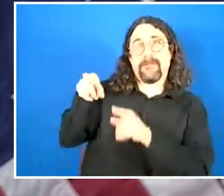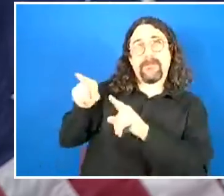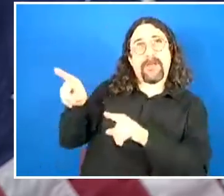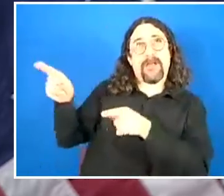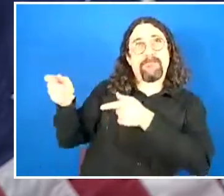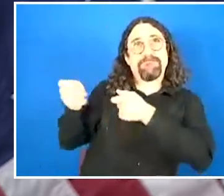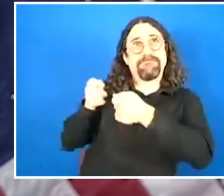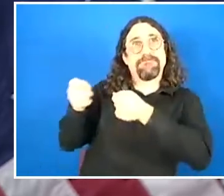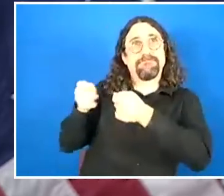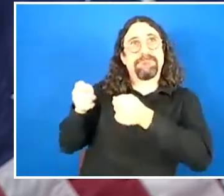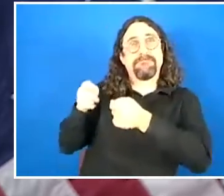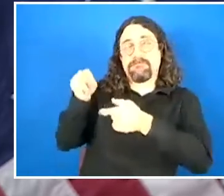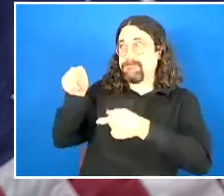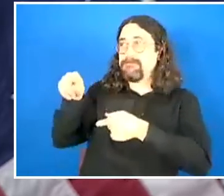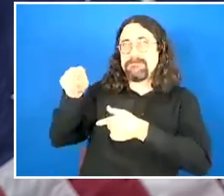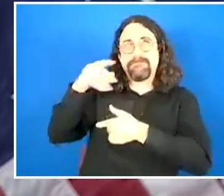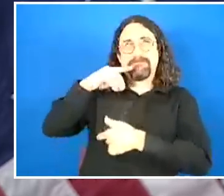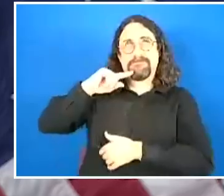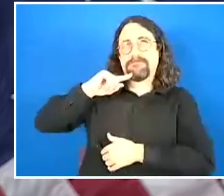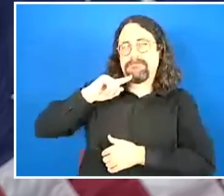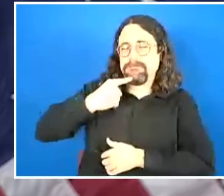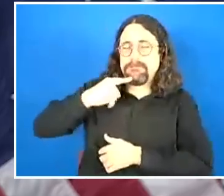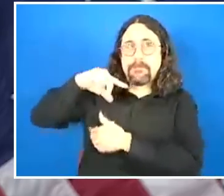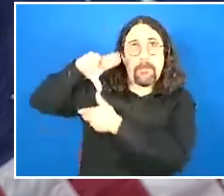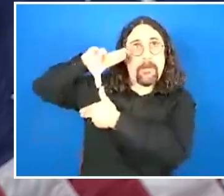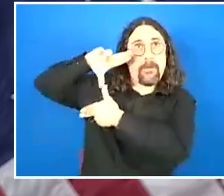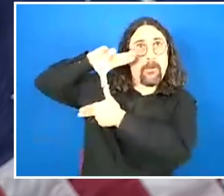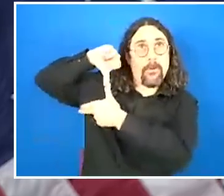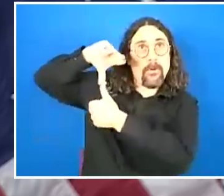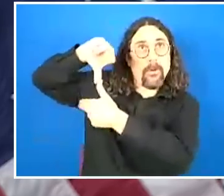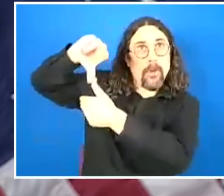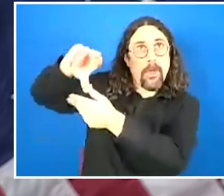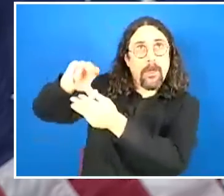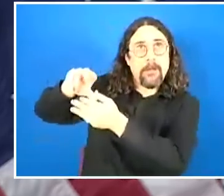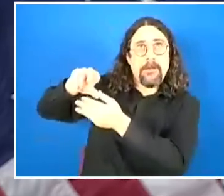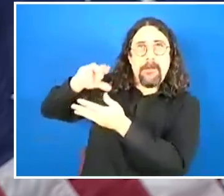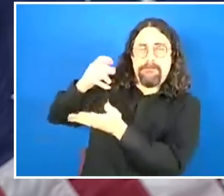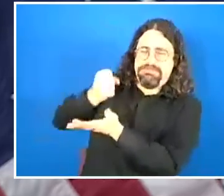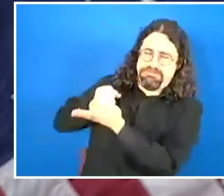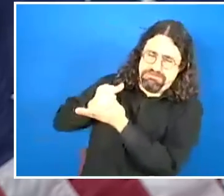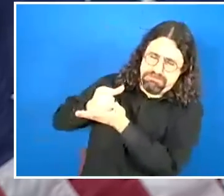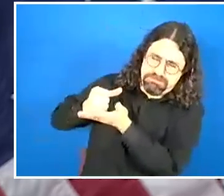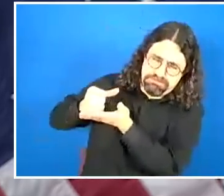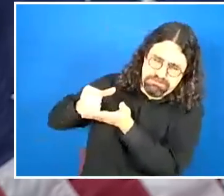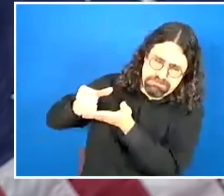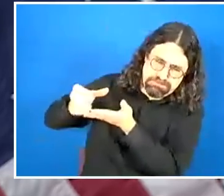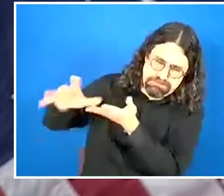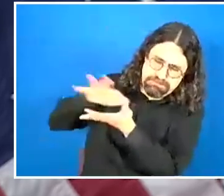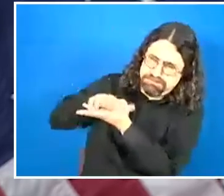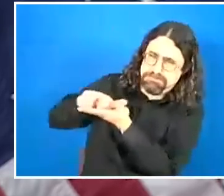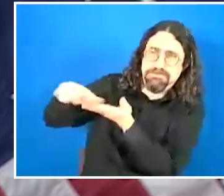BIGGEST AND GREATEST CITIES AND THENAS SUPERINTENDENT OF THE HOUSTON SCHOOLS, HE WAS THE MAN WHO ADH